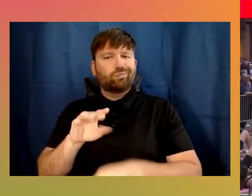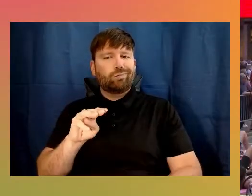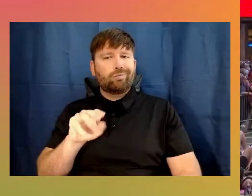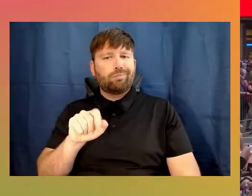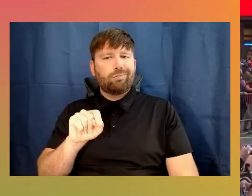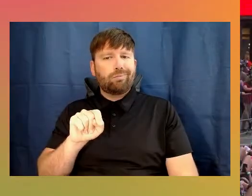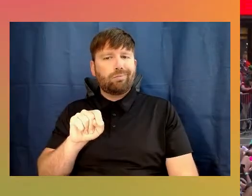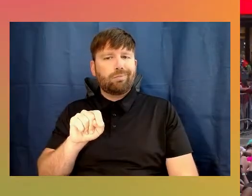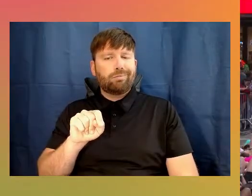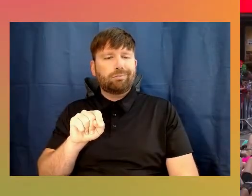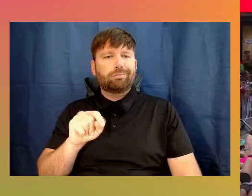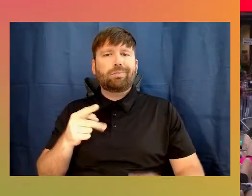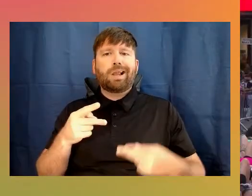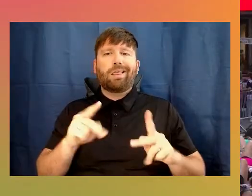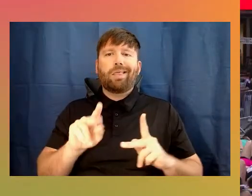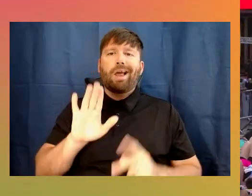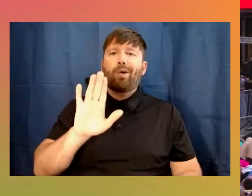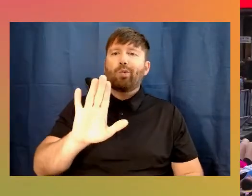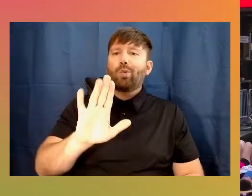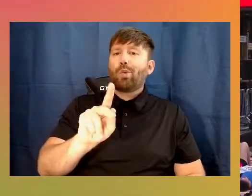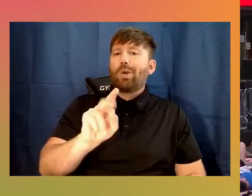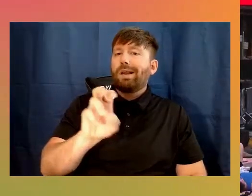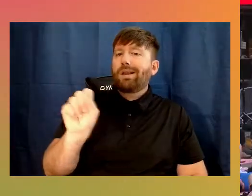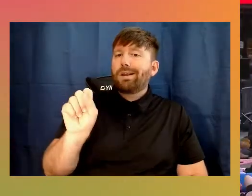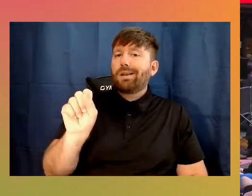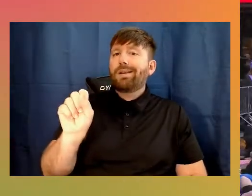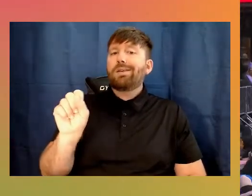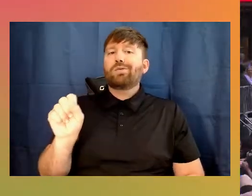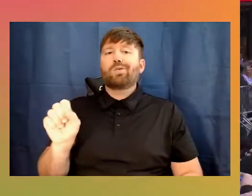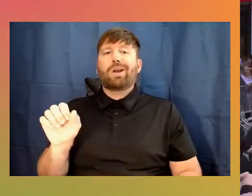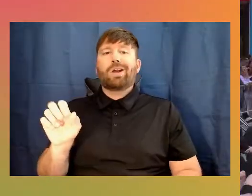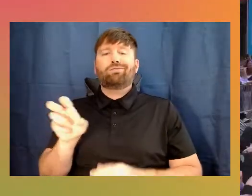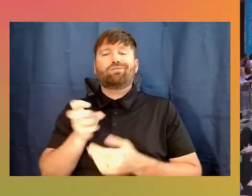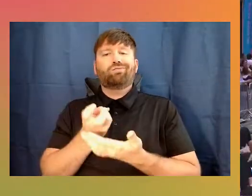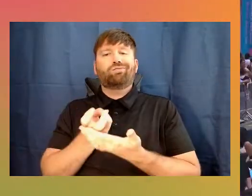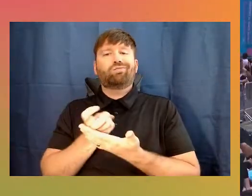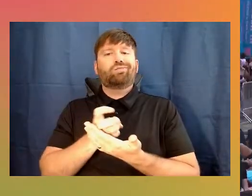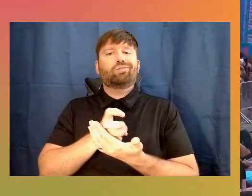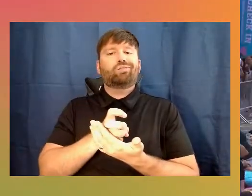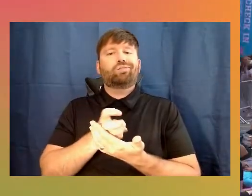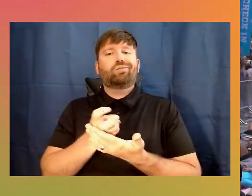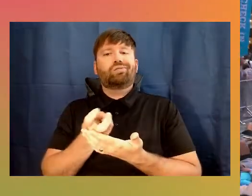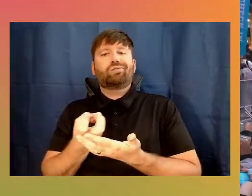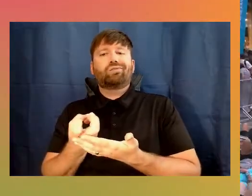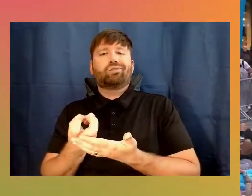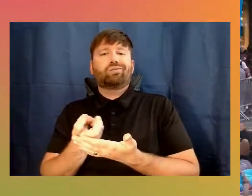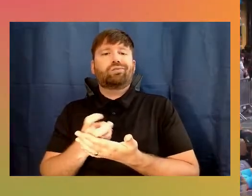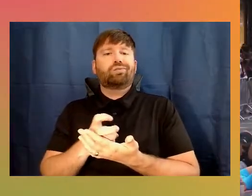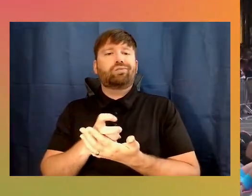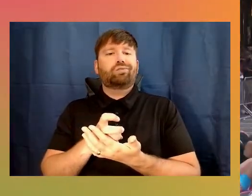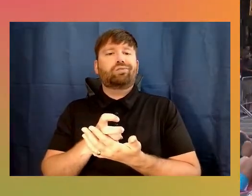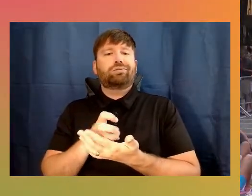THE HIPS ONTO THE MAT AND JUST